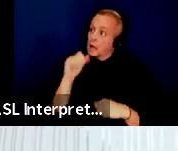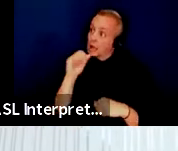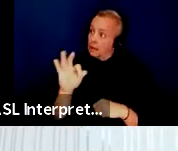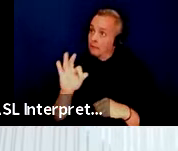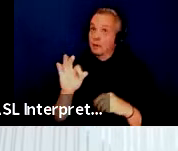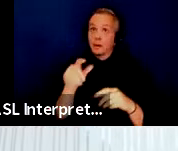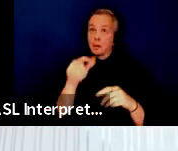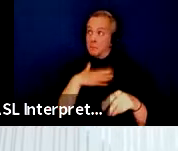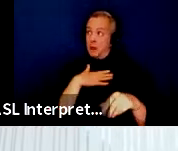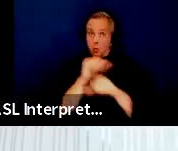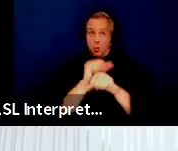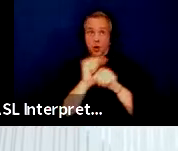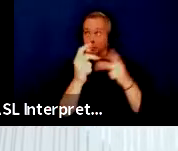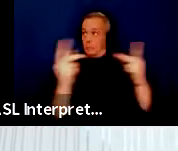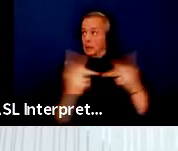THEIR WORKPLACE WAS MORE ACCESSIBLE.